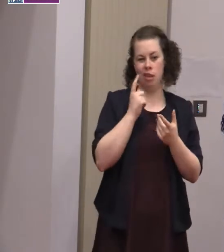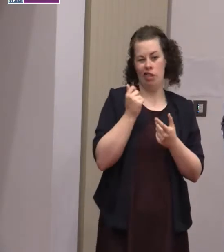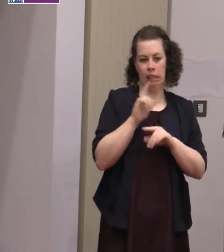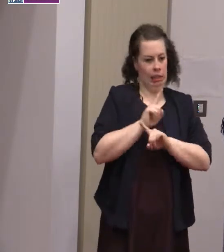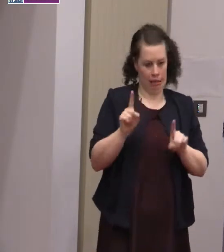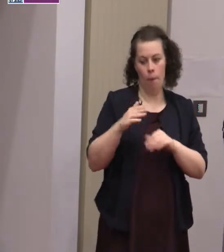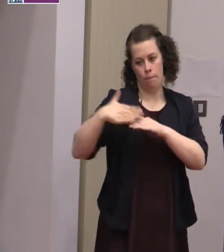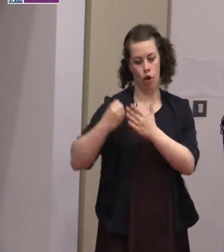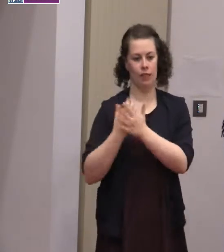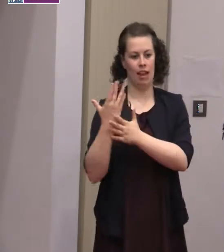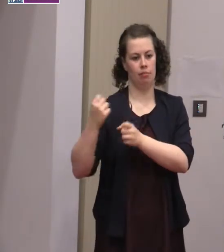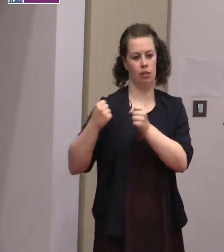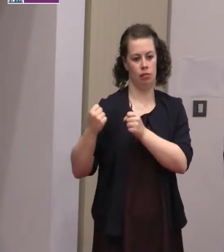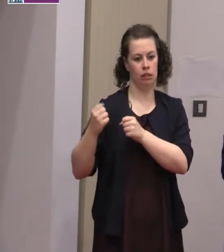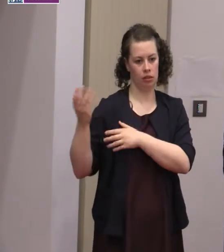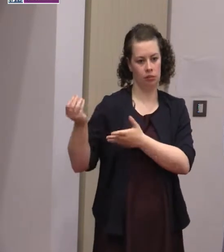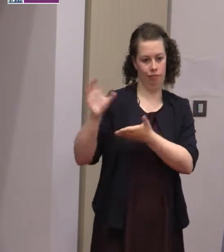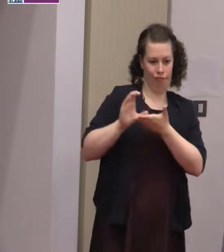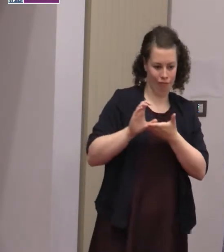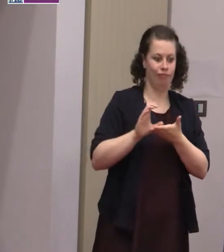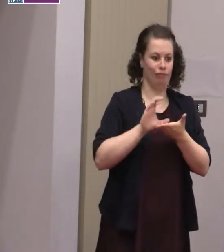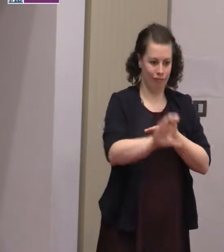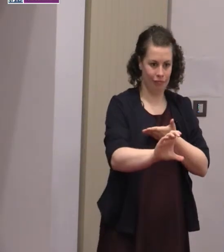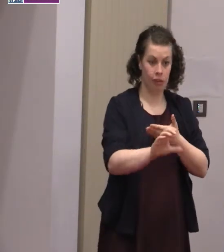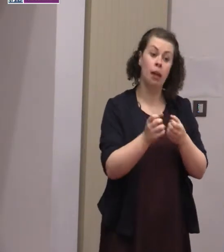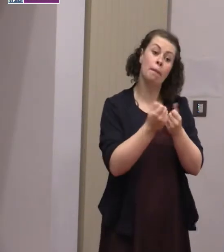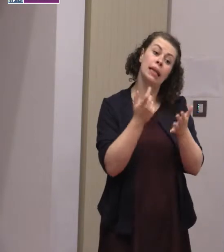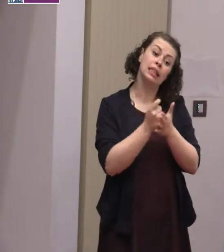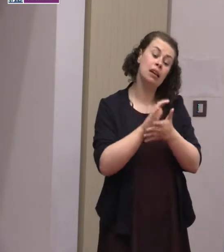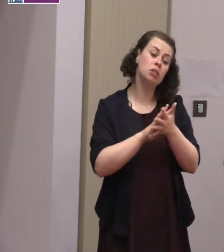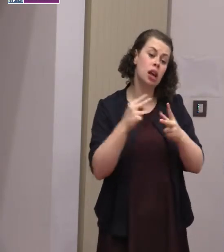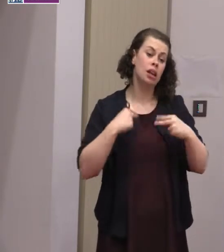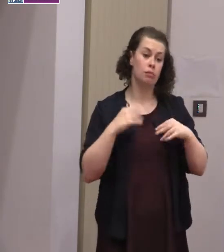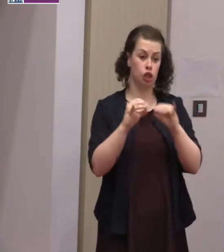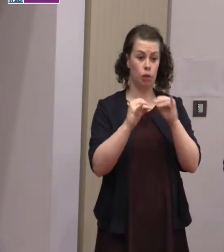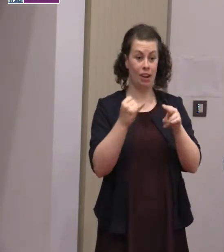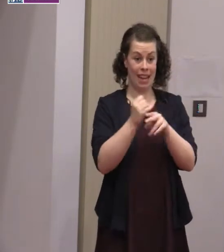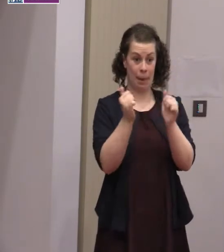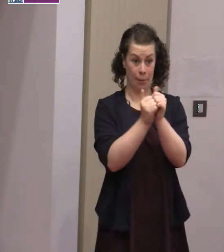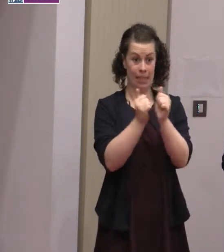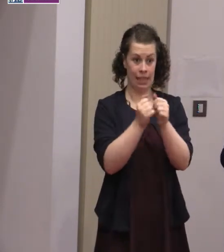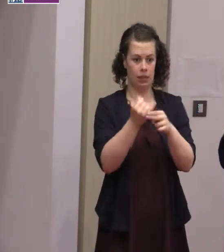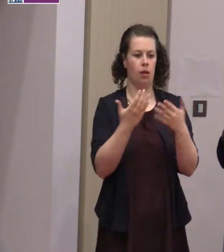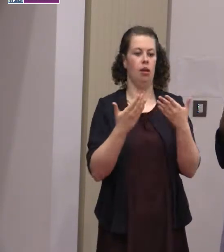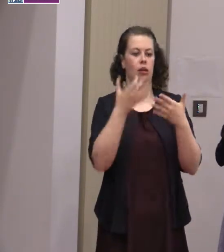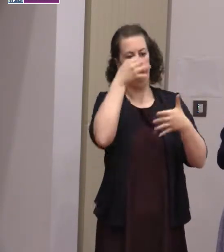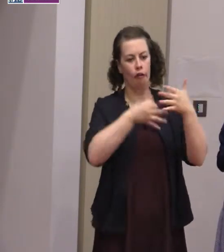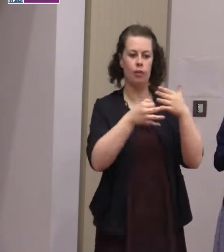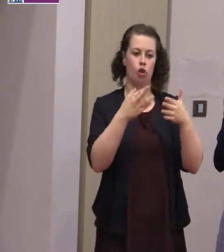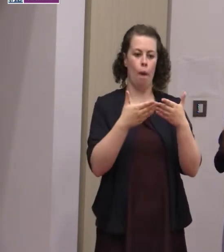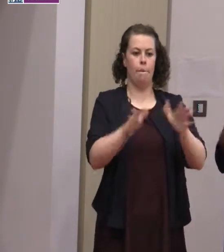Whatever services people need, example, sign language in meetings, people who are deaf